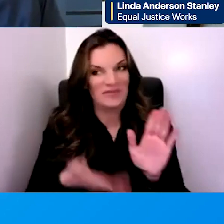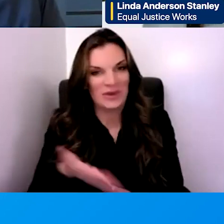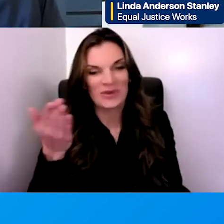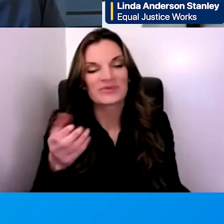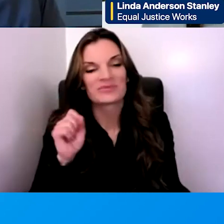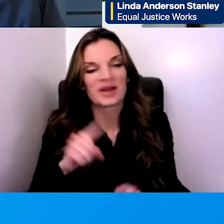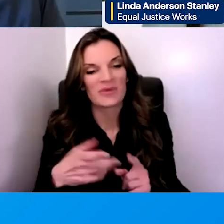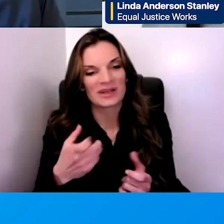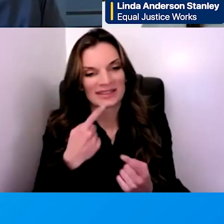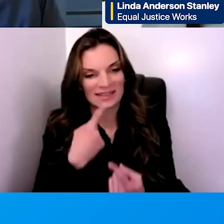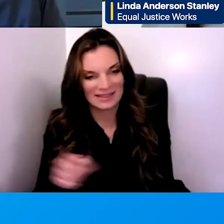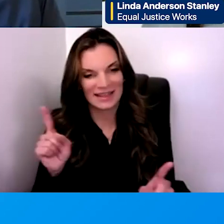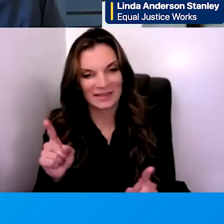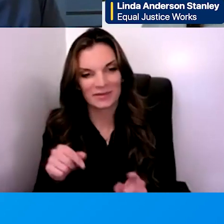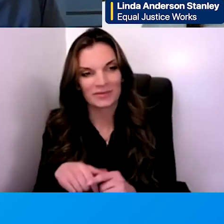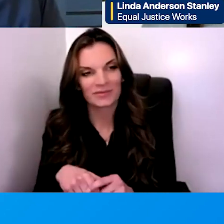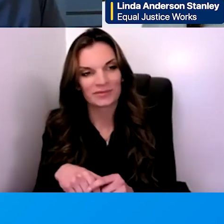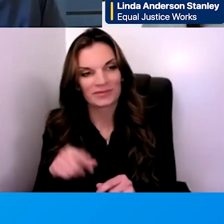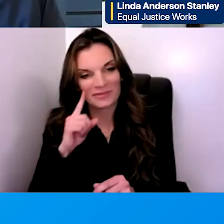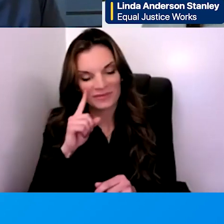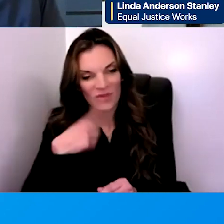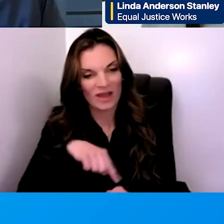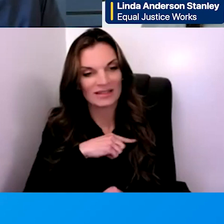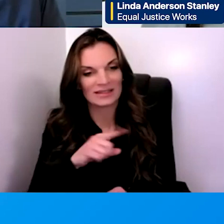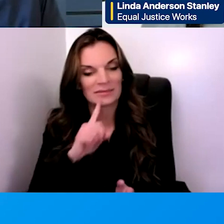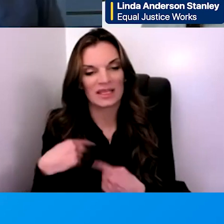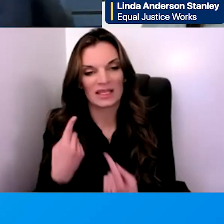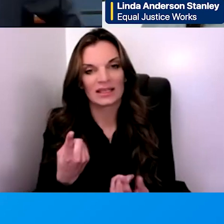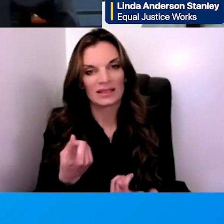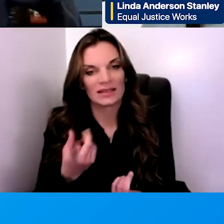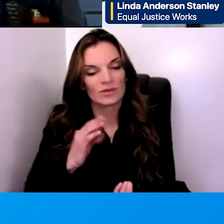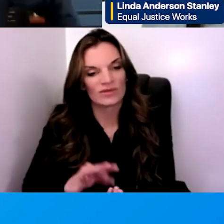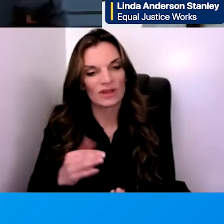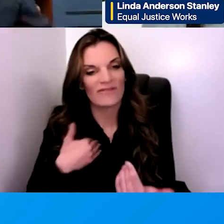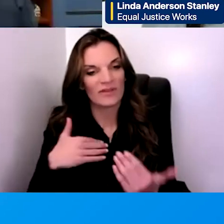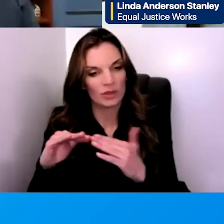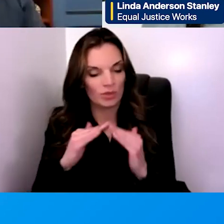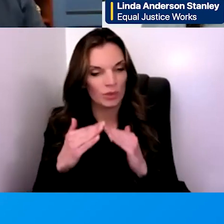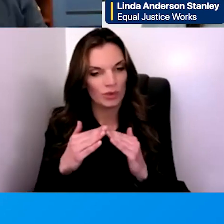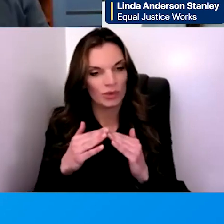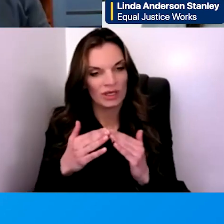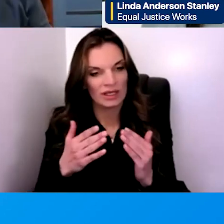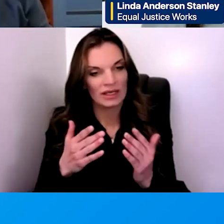say, you know, that for us it has been useful like to create a community for our legal project.